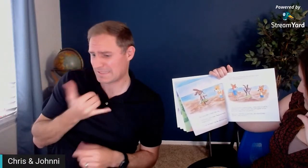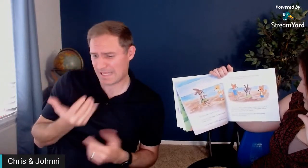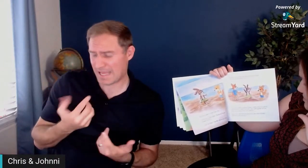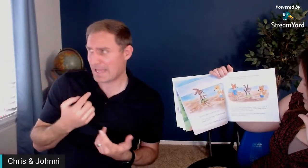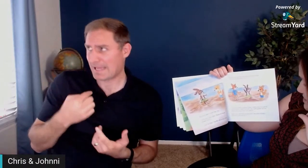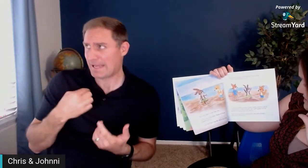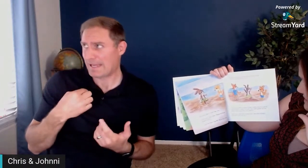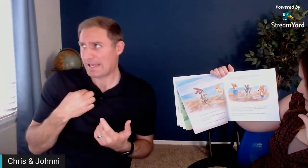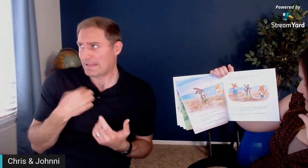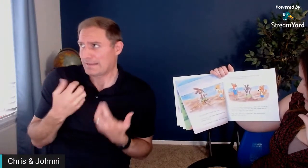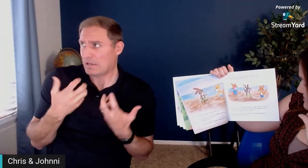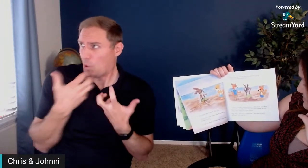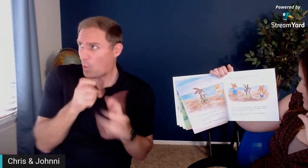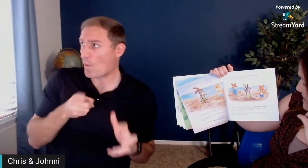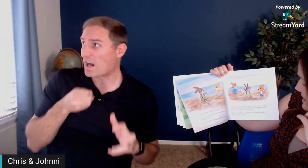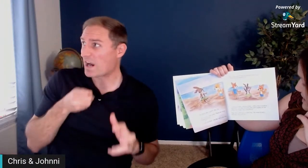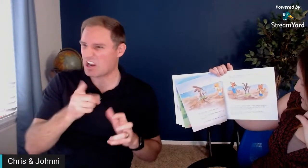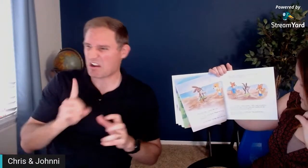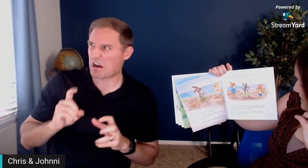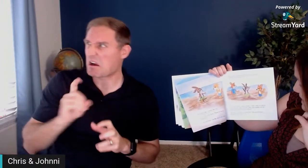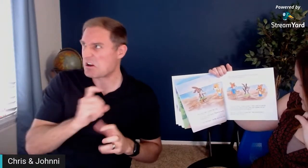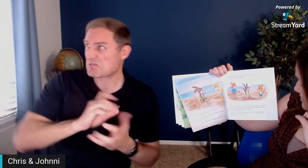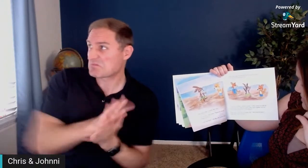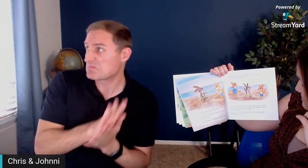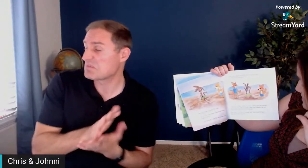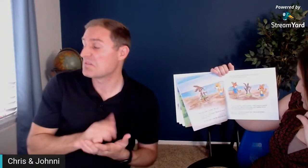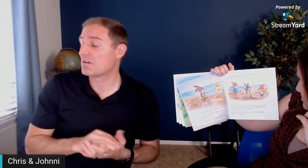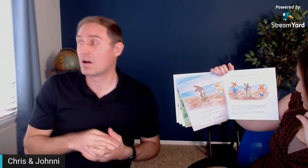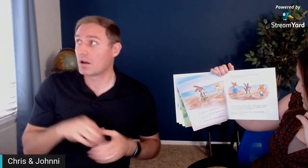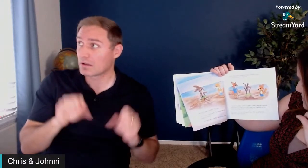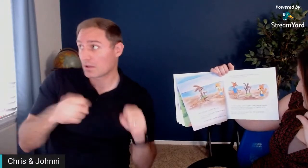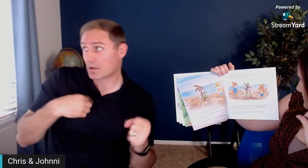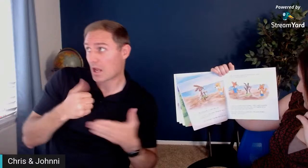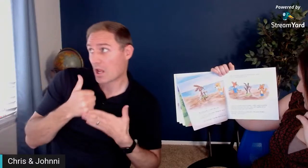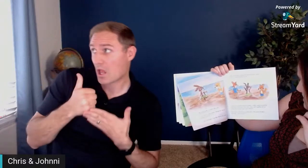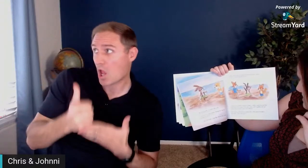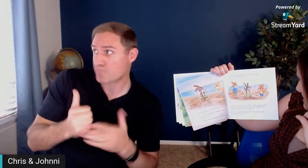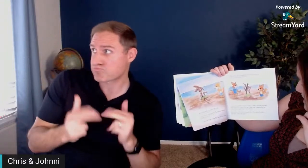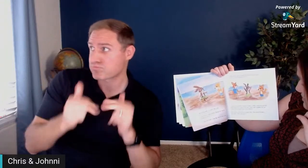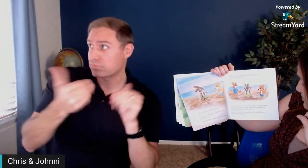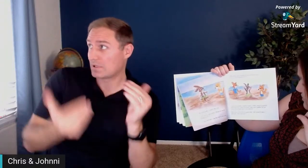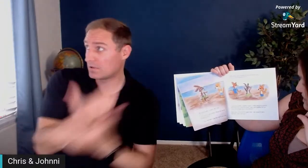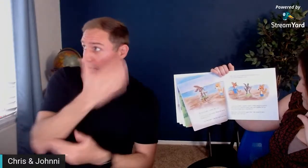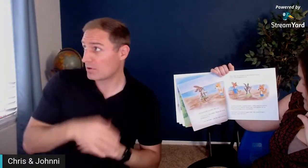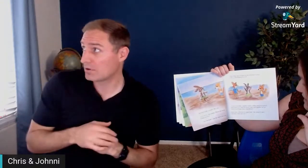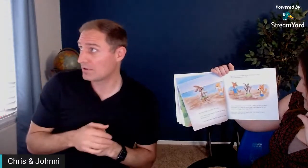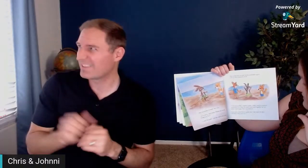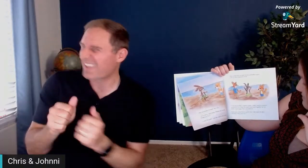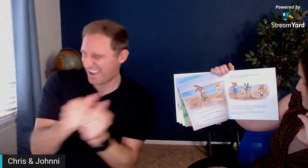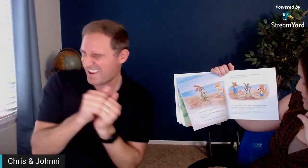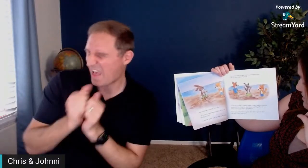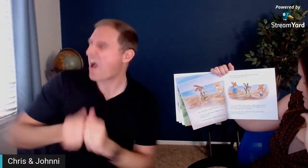mean to crush his sand castle can i help him build a new one together we can make it even bigger than